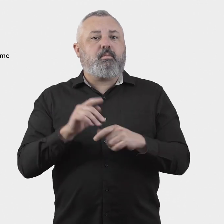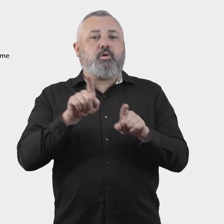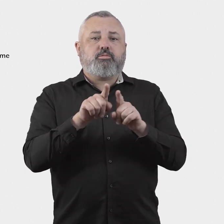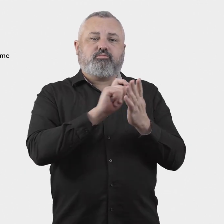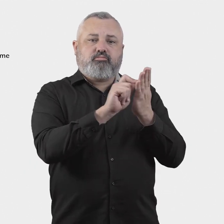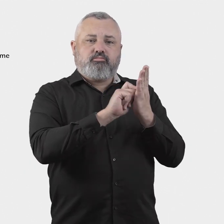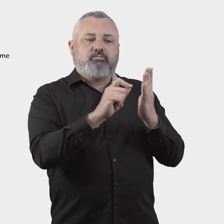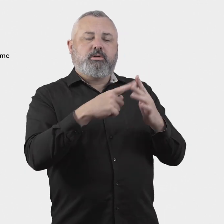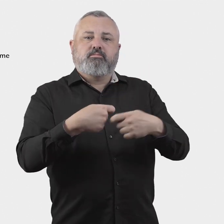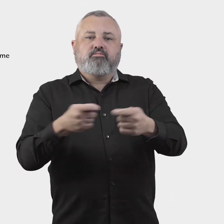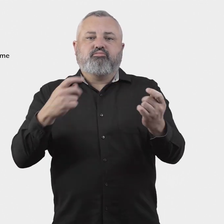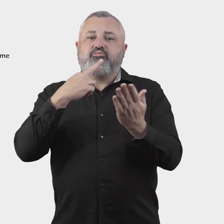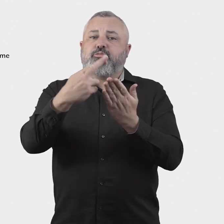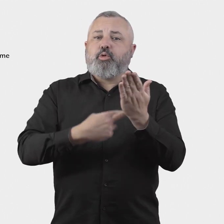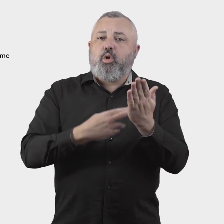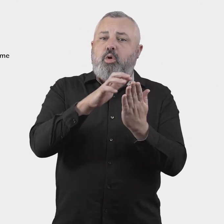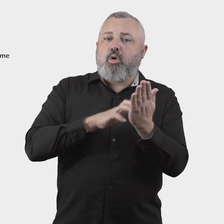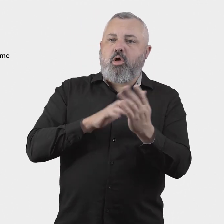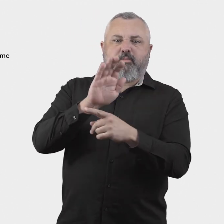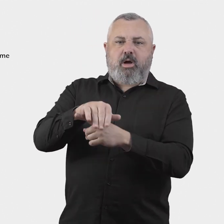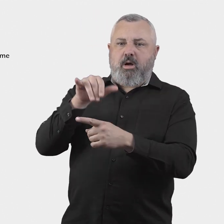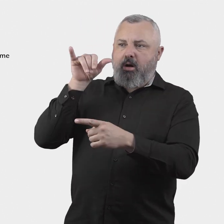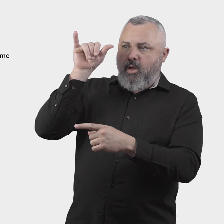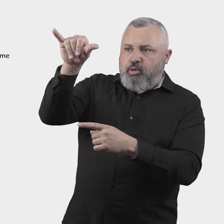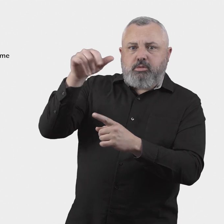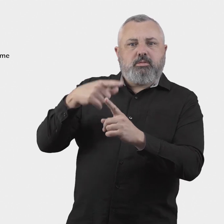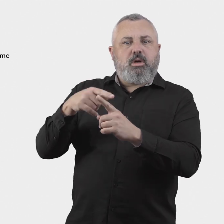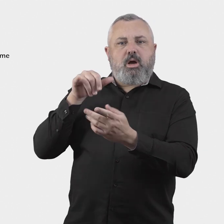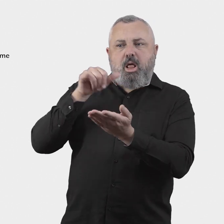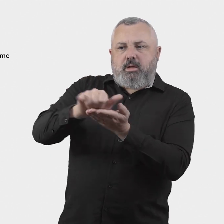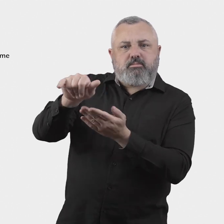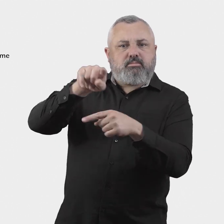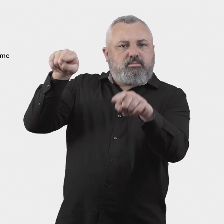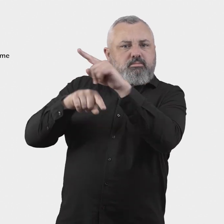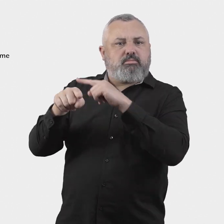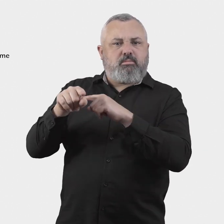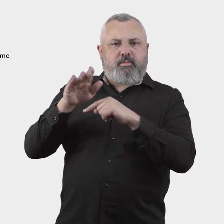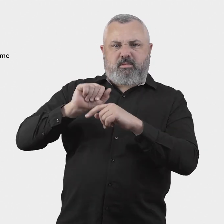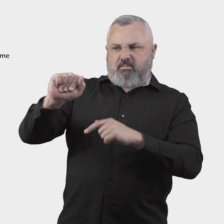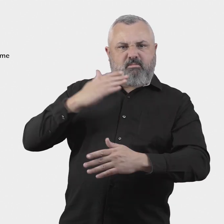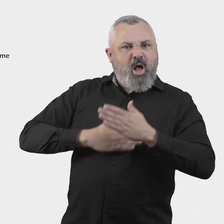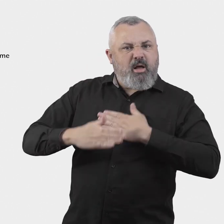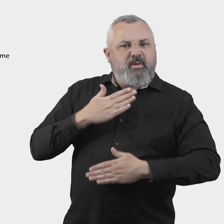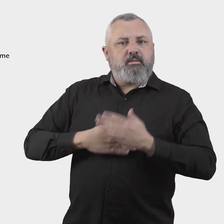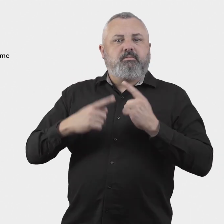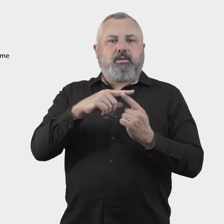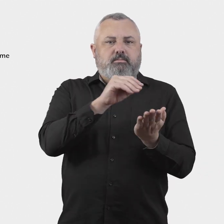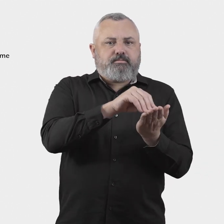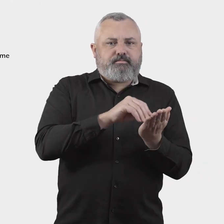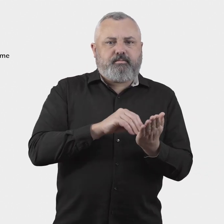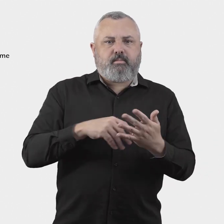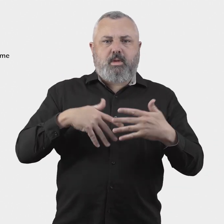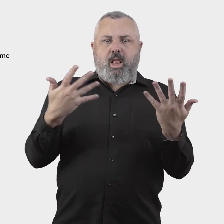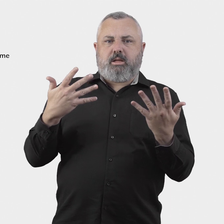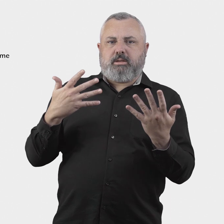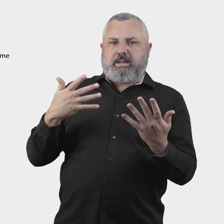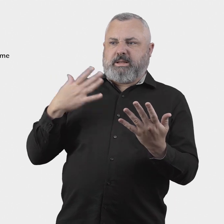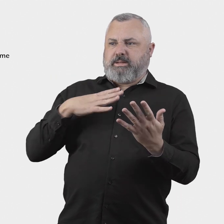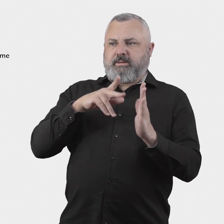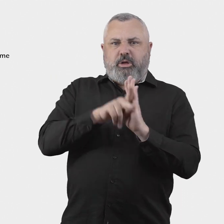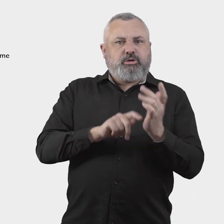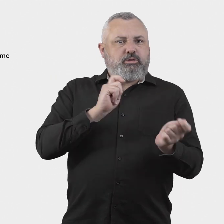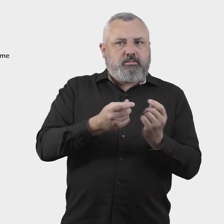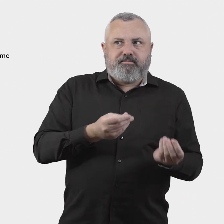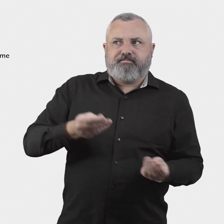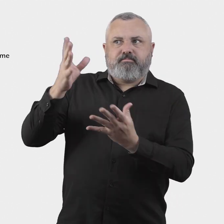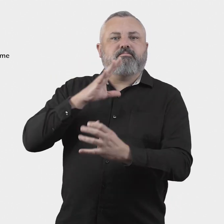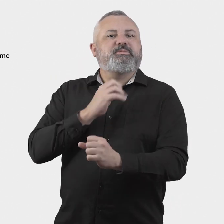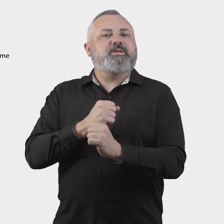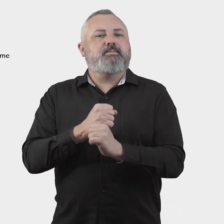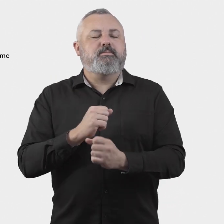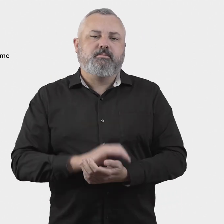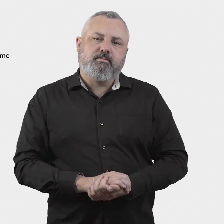publish reports on airline and airport conduct and make policy recommendations to the Australian Government.